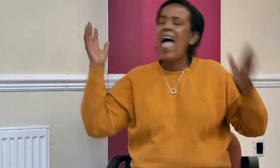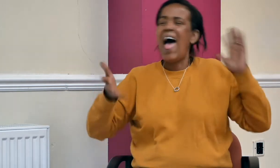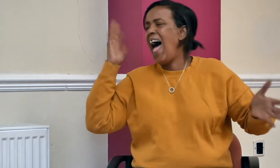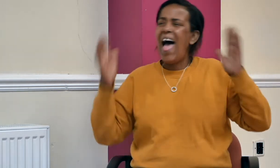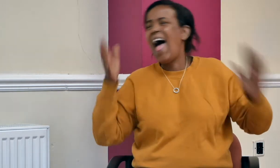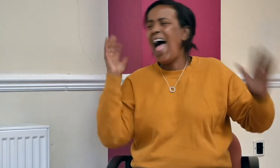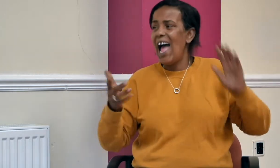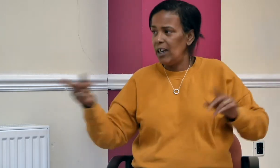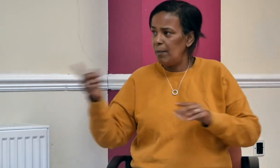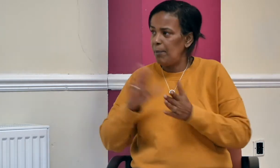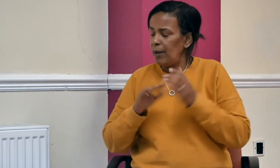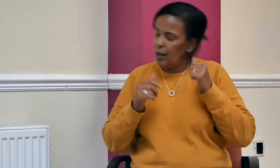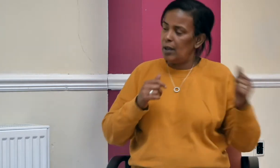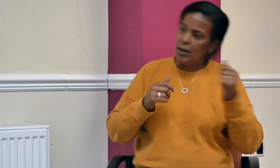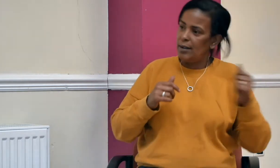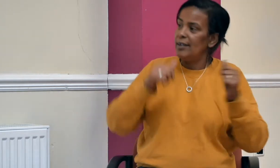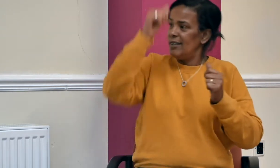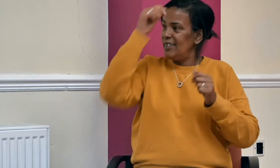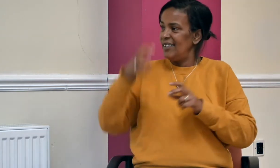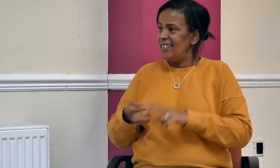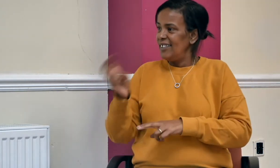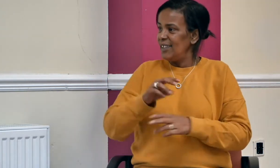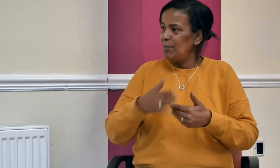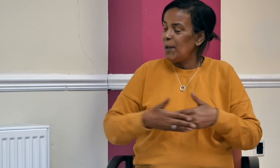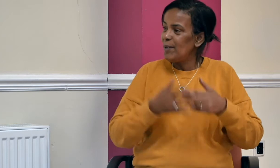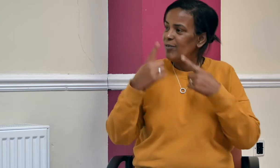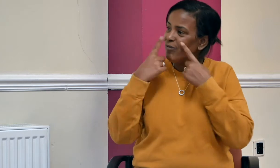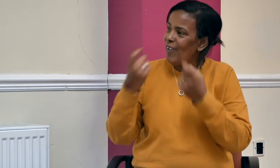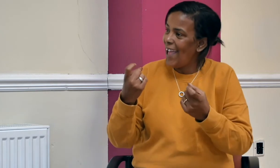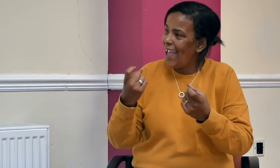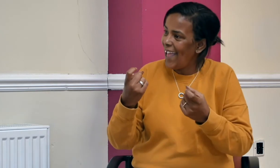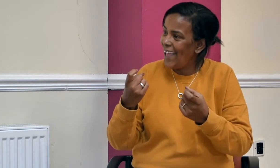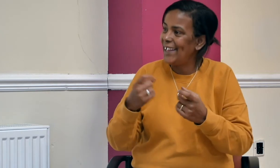So when the baby cried, waving its limbs, it would tug the mother awake!